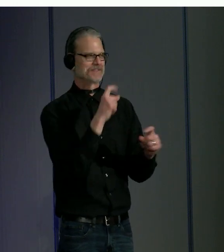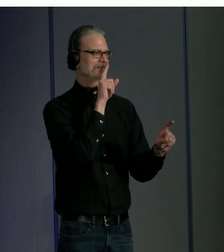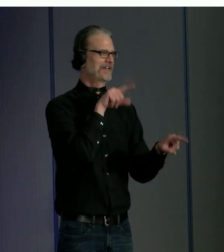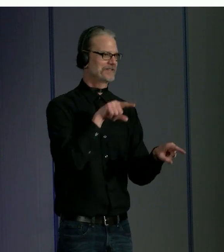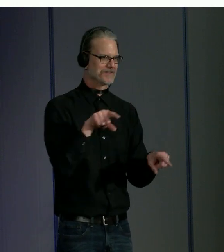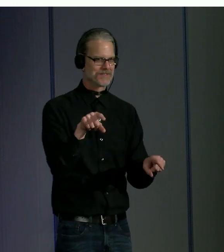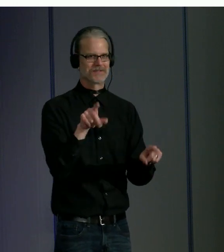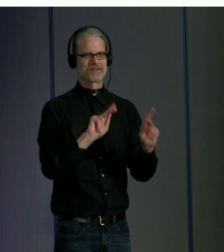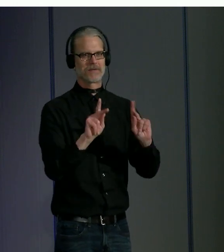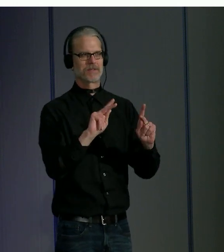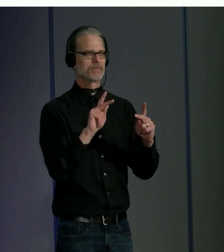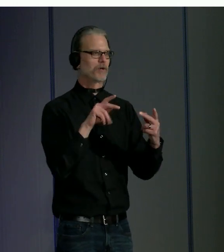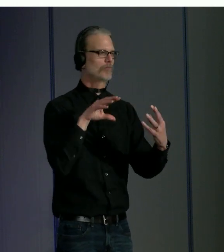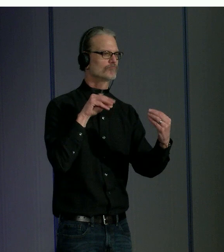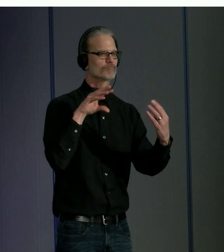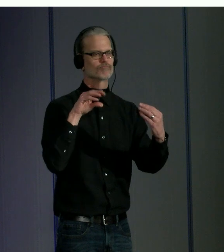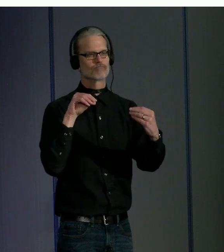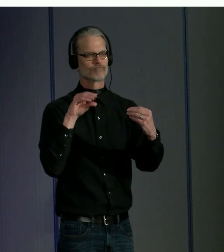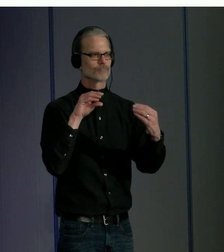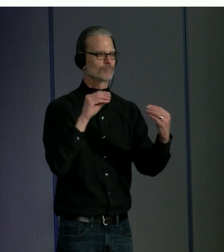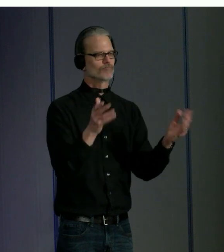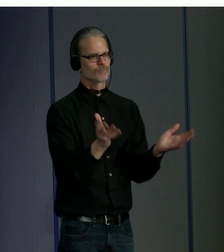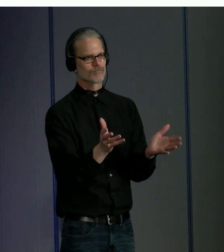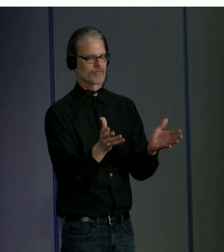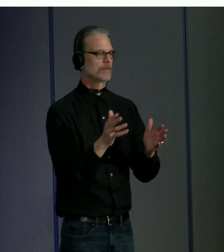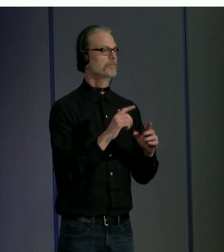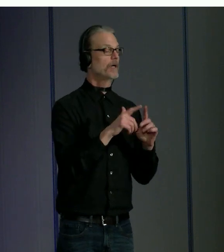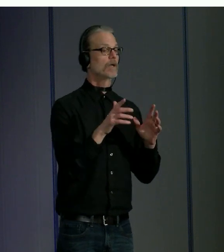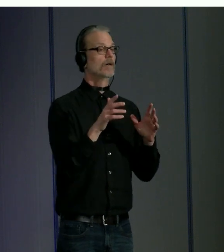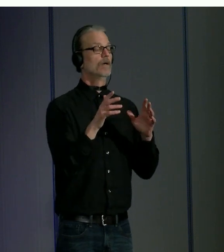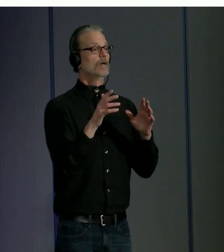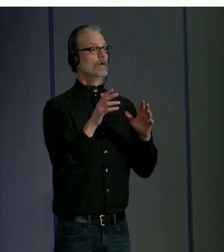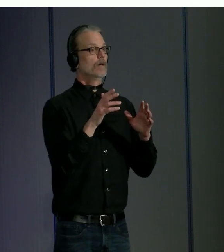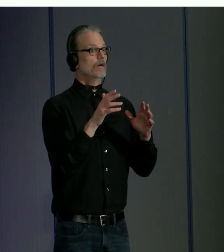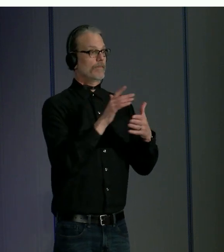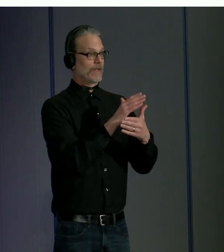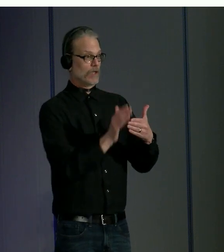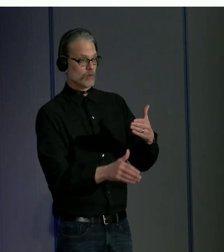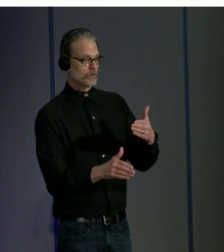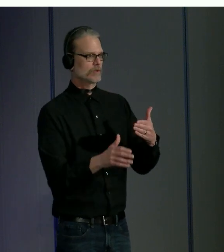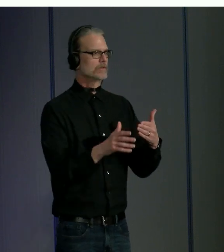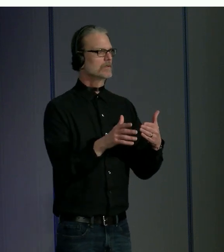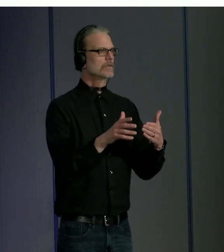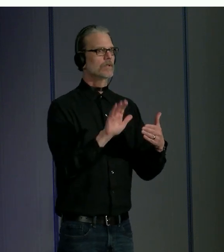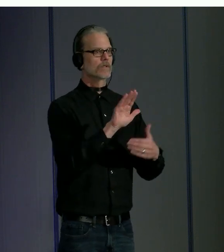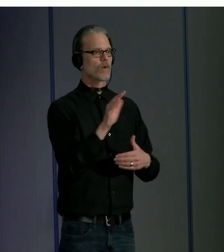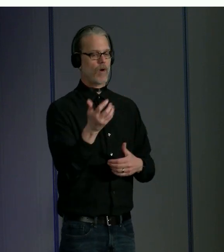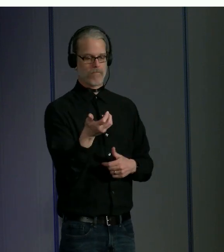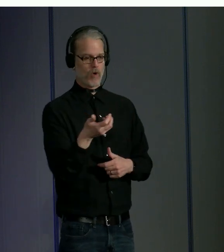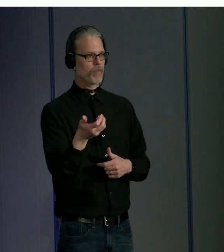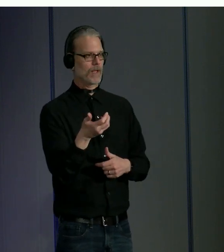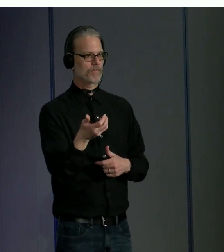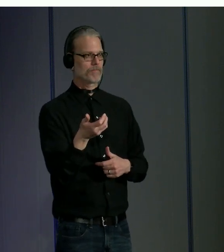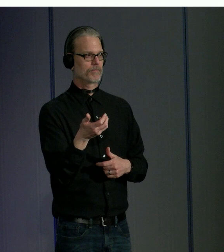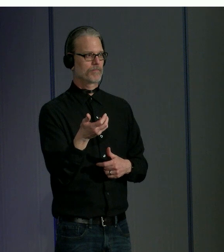I like people talking back and forth with me. But the conclusion is don't turn your mobile app into KenTacoHut.